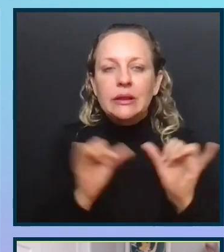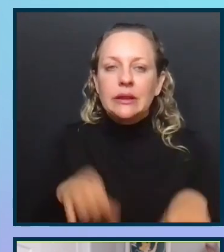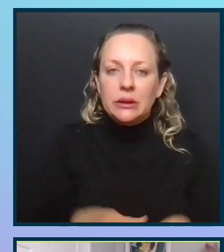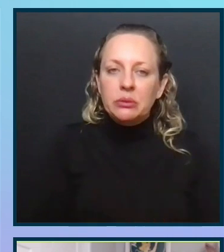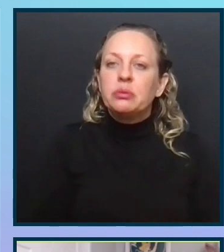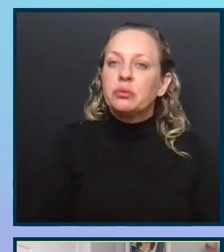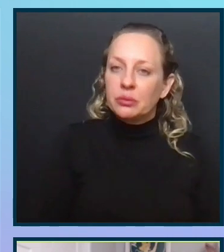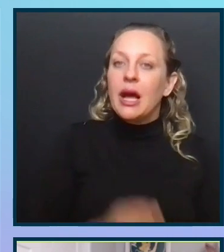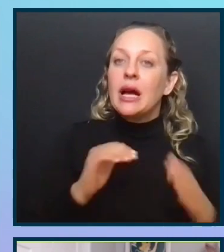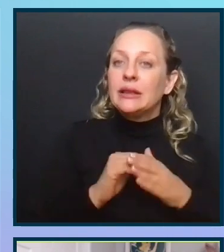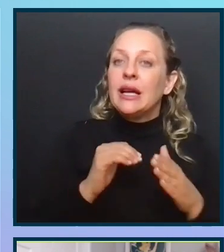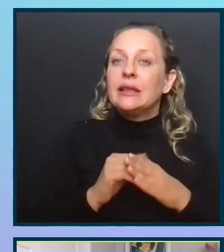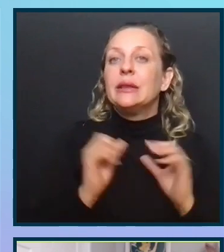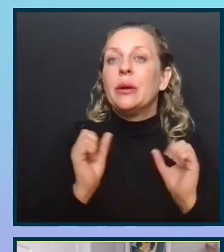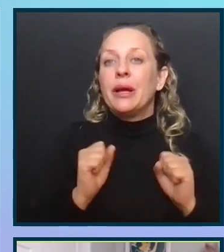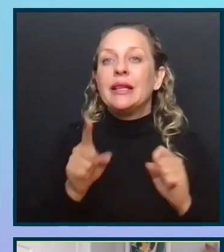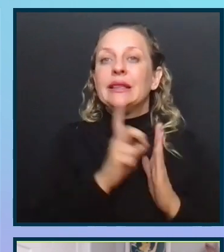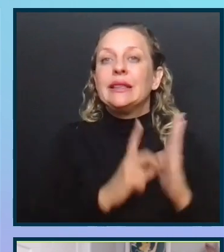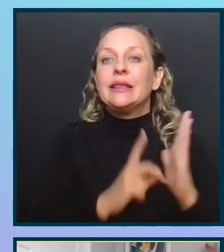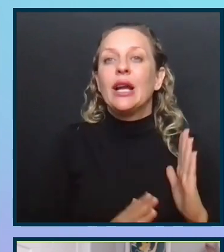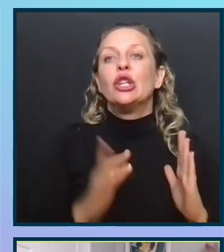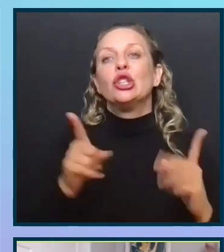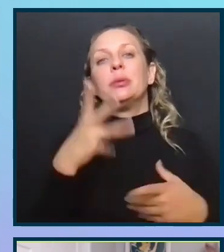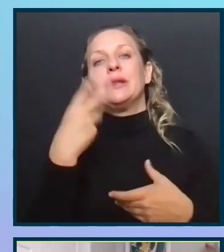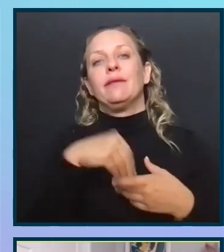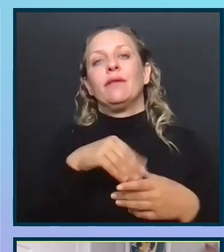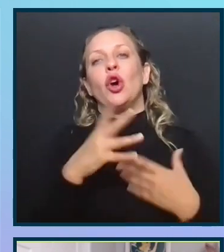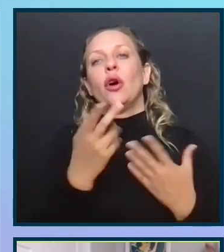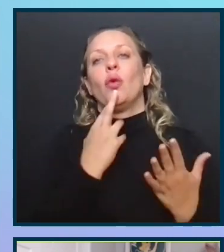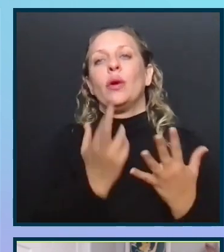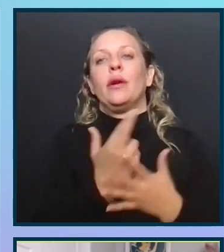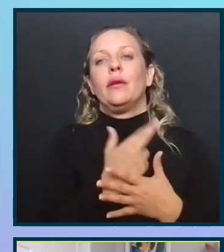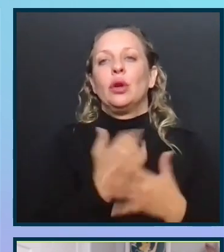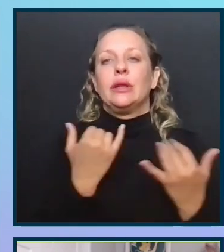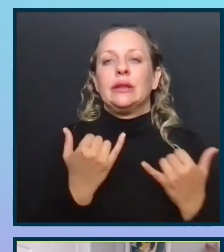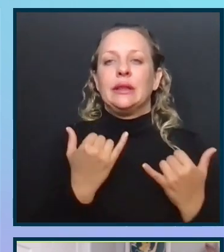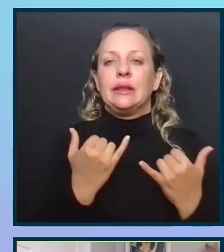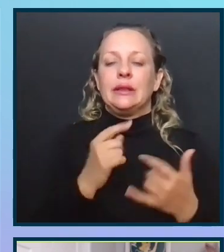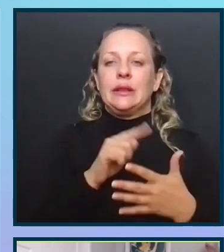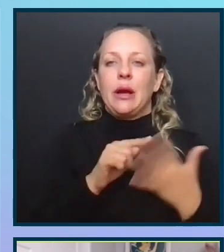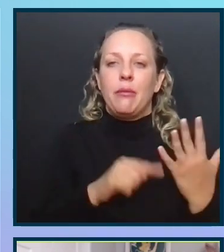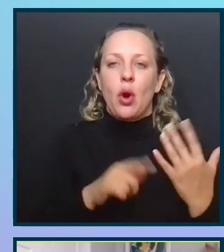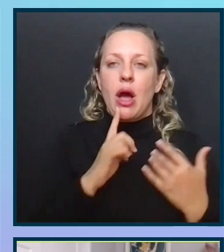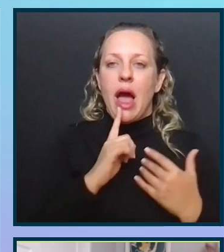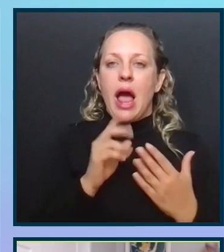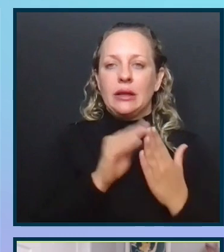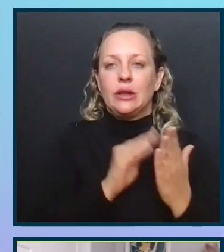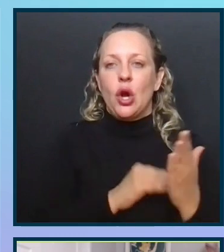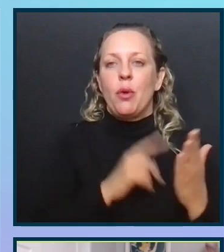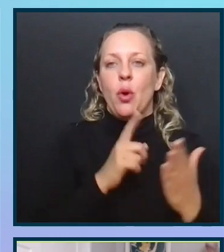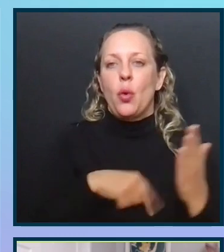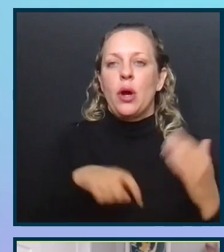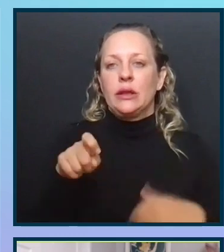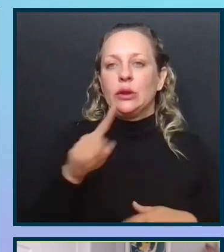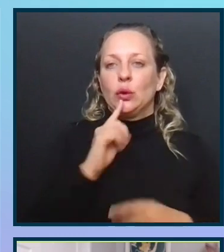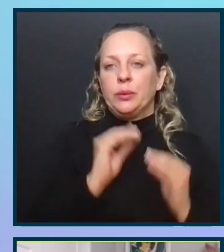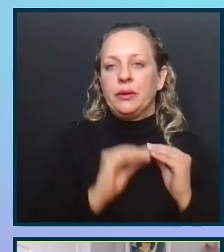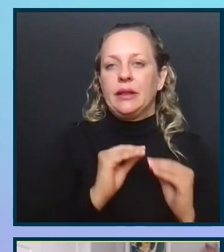Accessibility designers should be involved, reviewing existing components, and documenting what needs to be fixed.